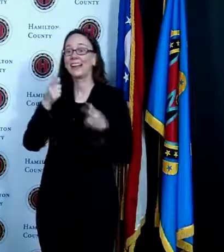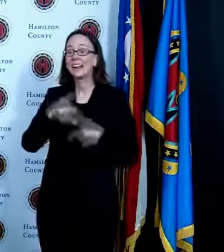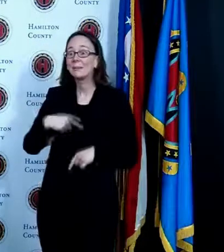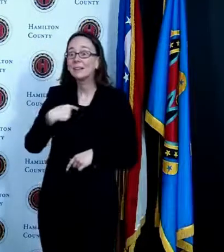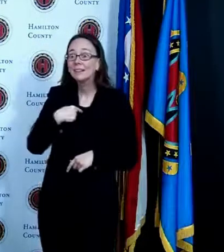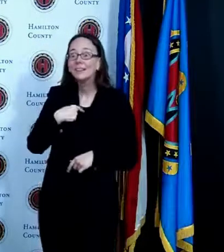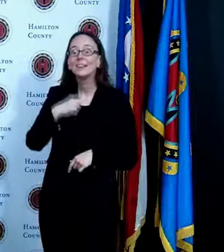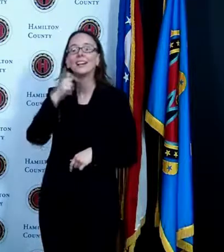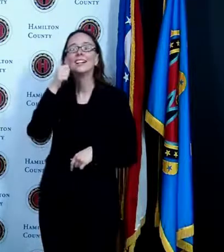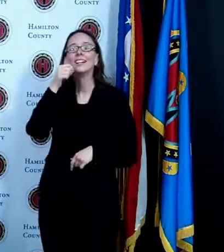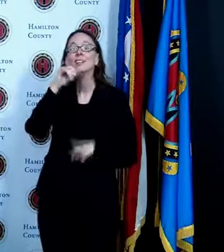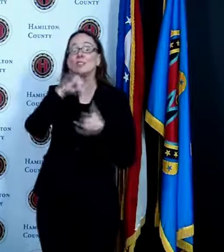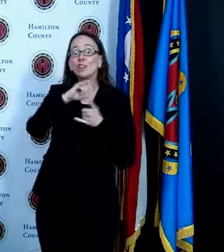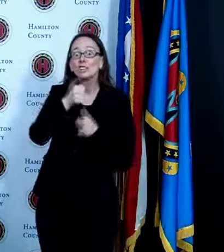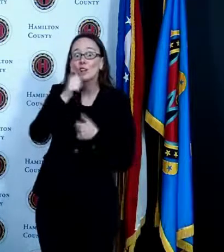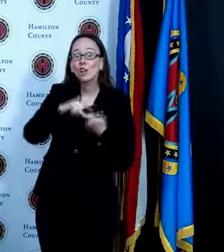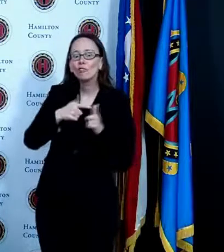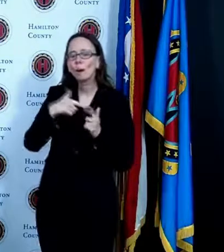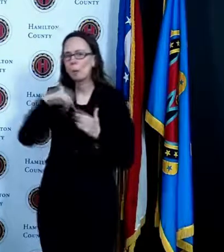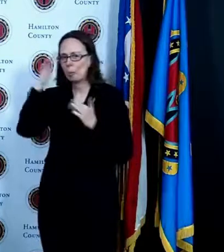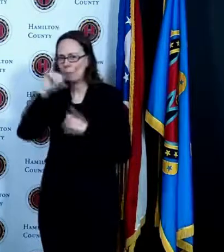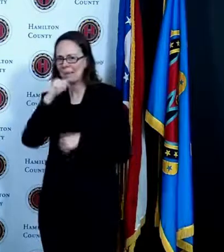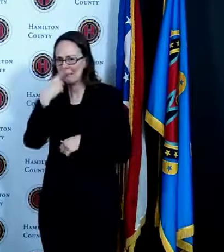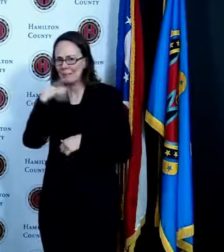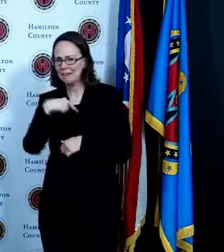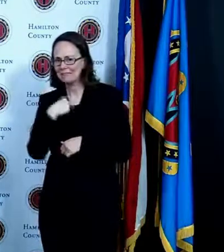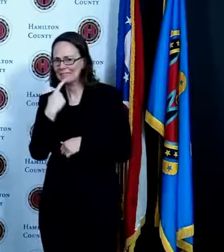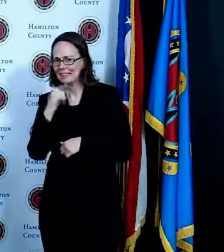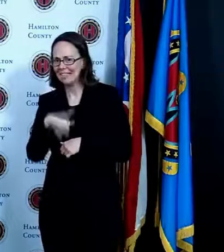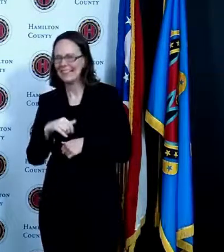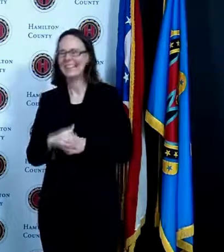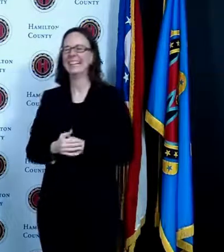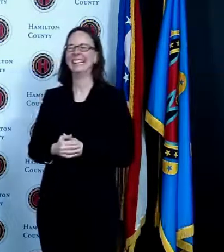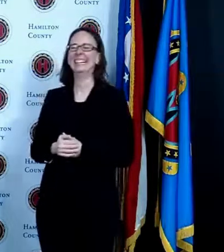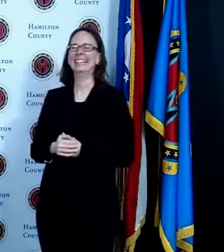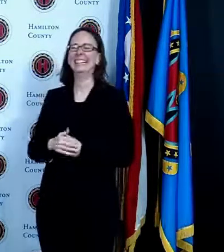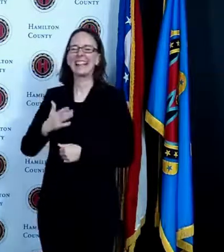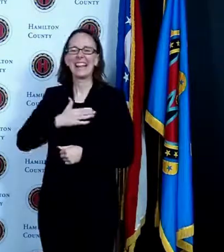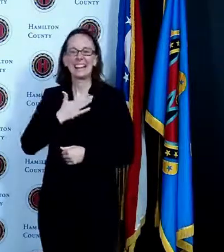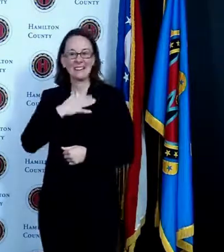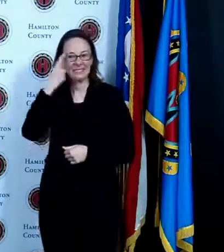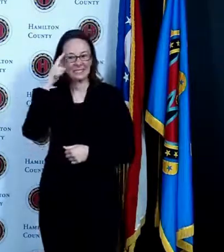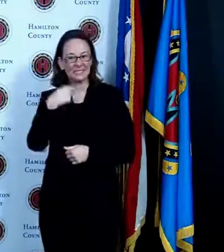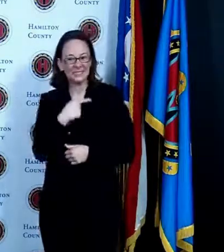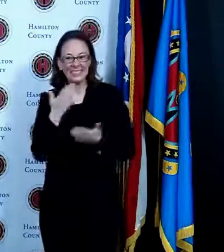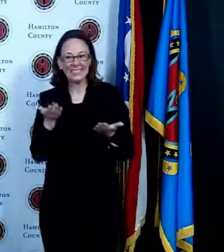so I look more normal size today so I'm very grateful for Sarah being here thank